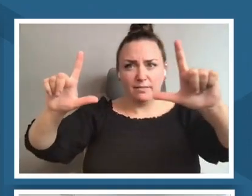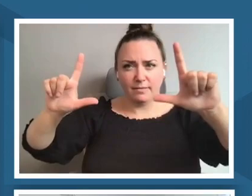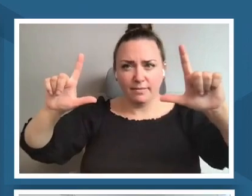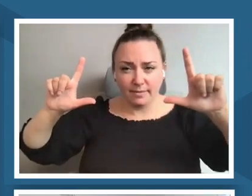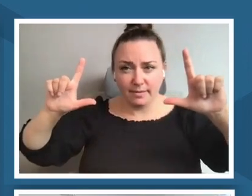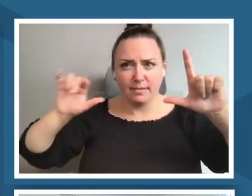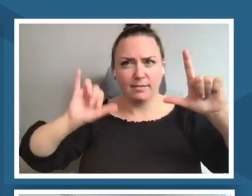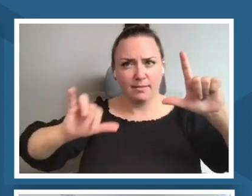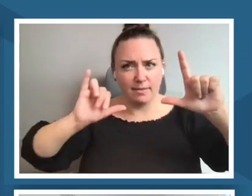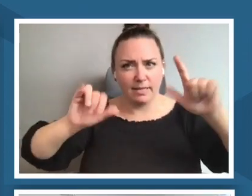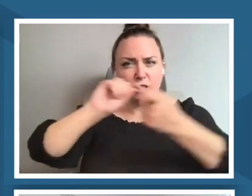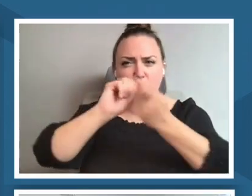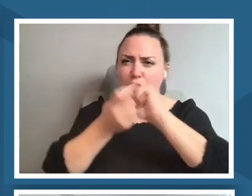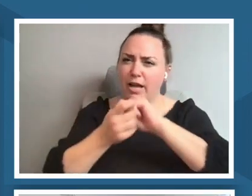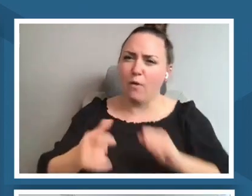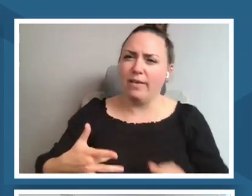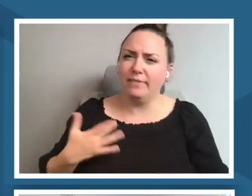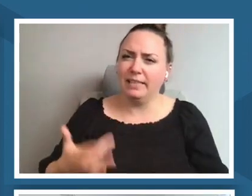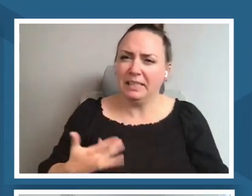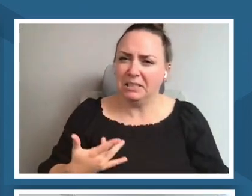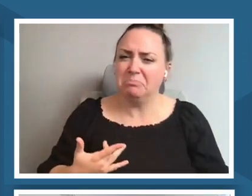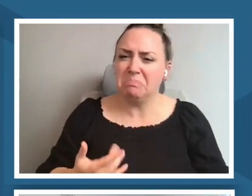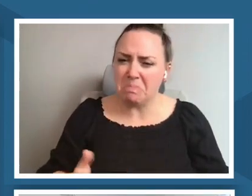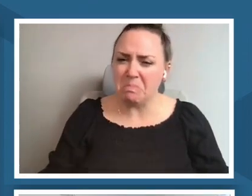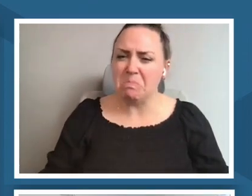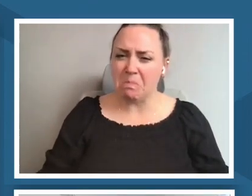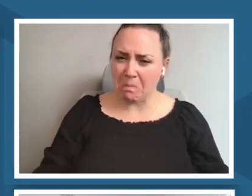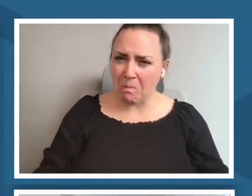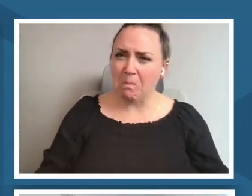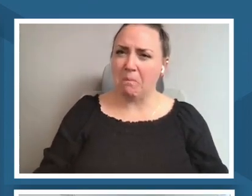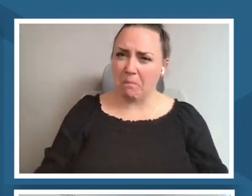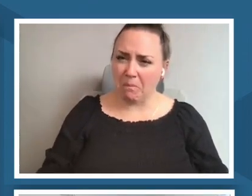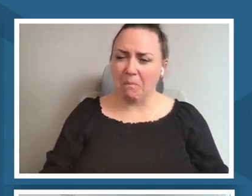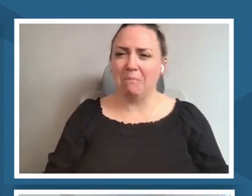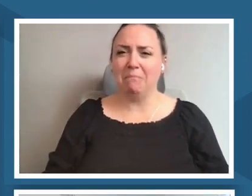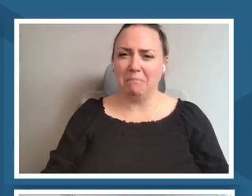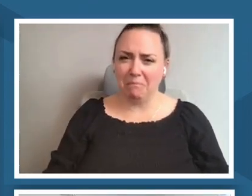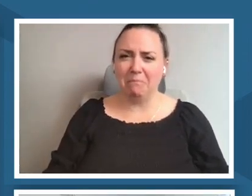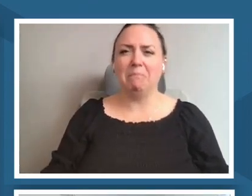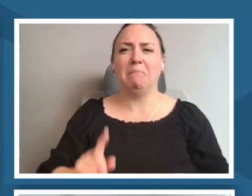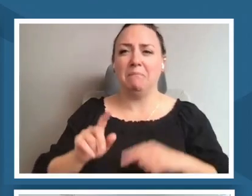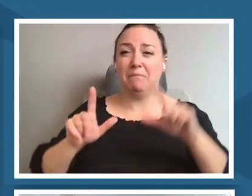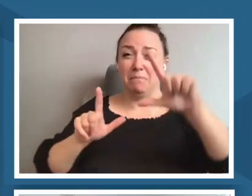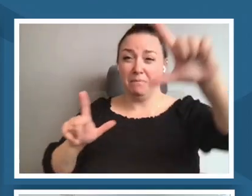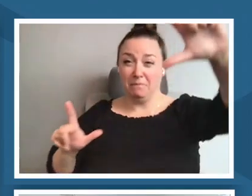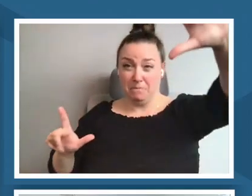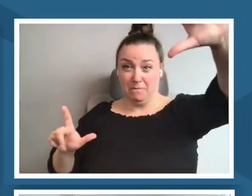um you know felt there's some tension